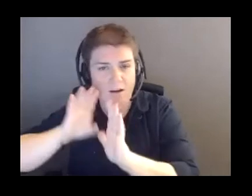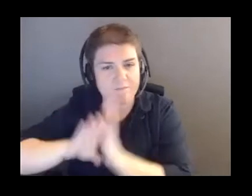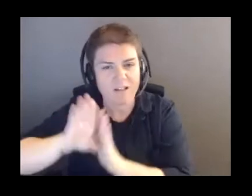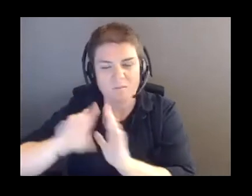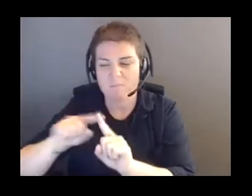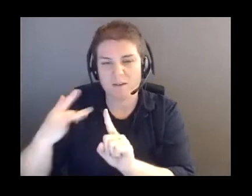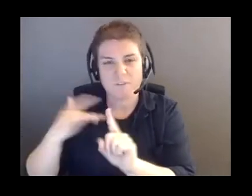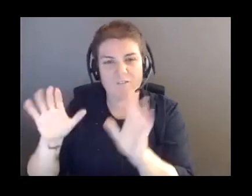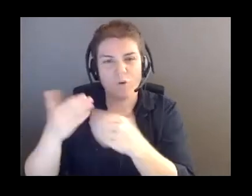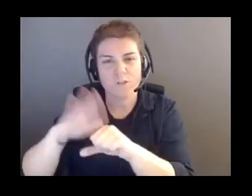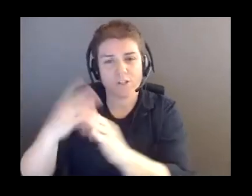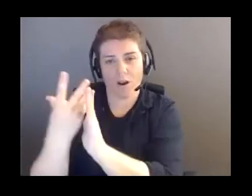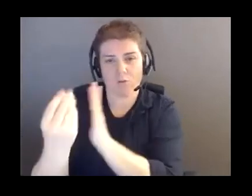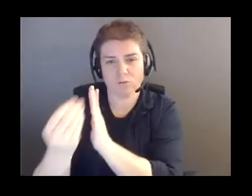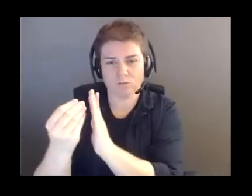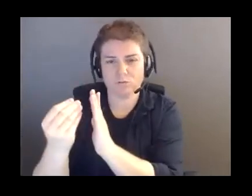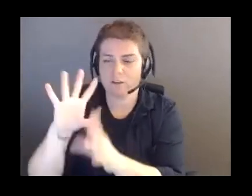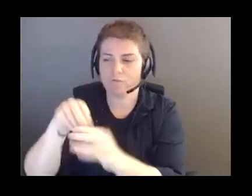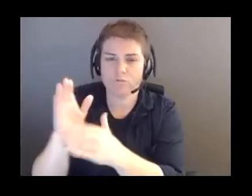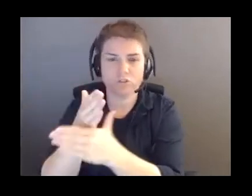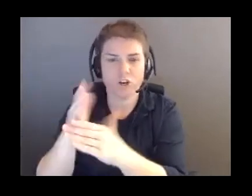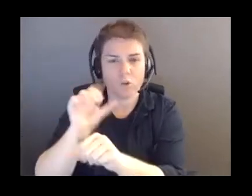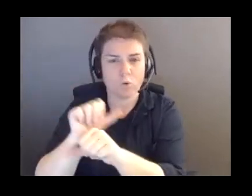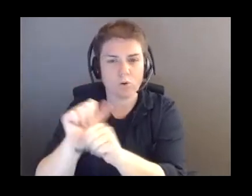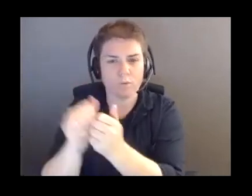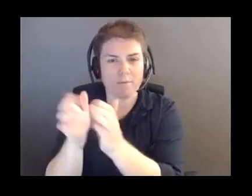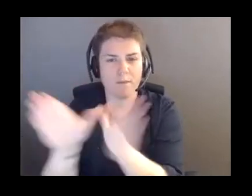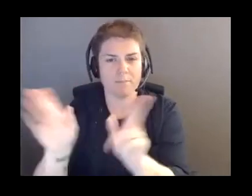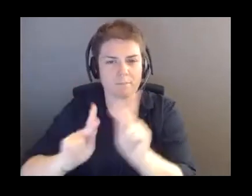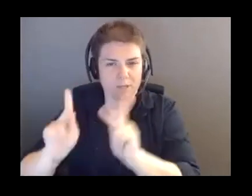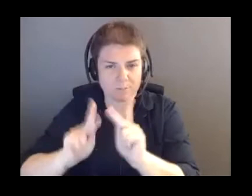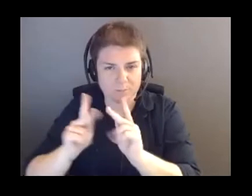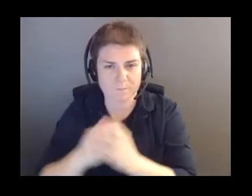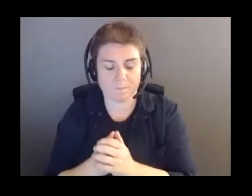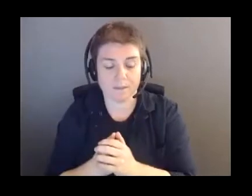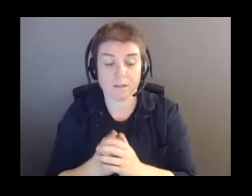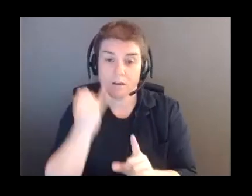focused and involve sharing your work with the public. If your project won t result in